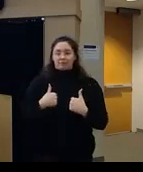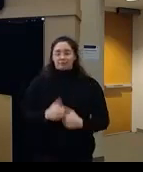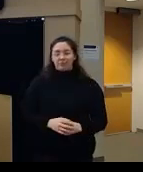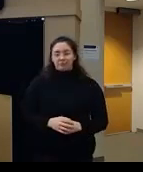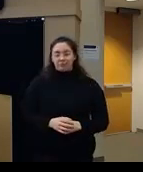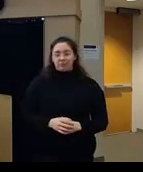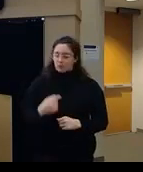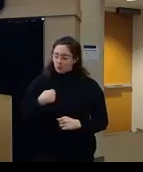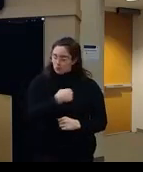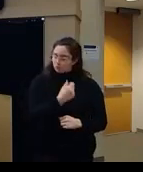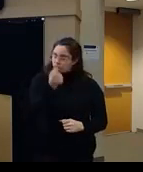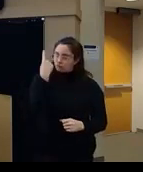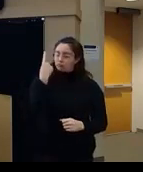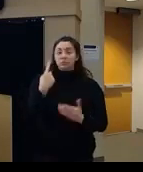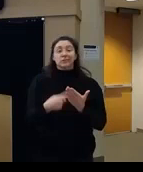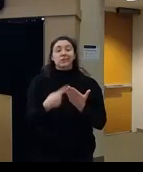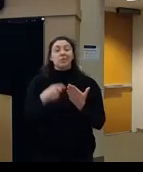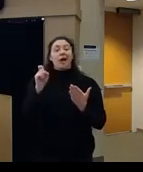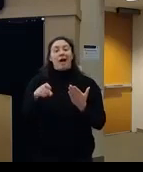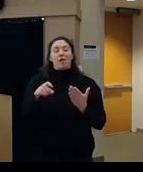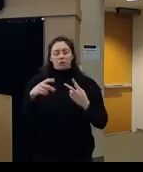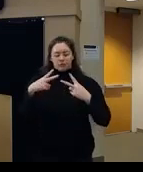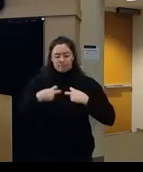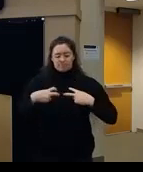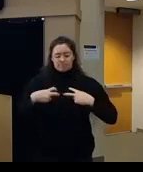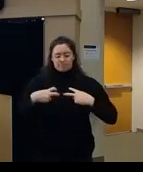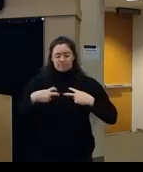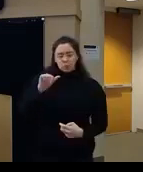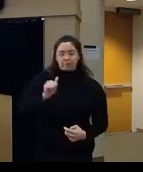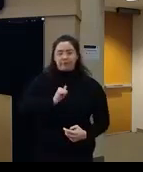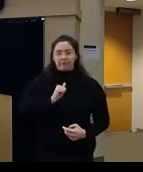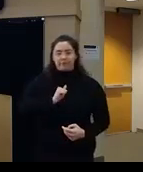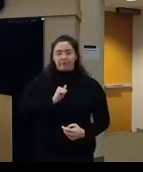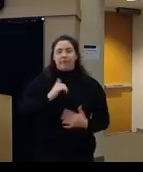understood that sometimes you have to do for self and that's been the uh the way forward that you